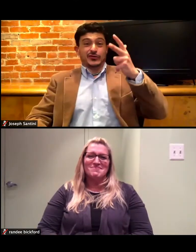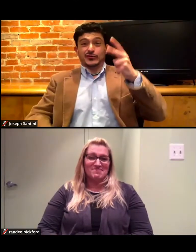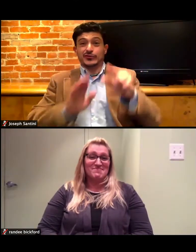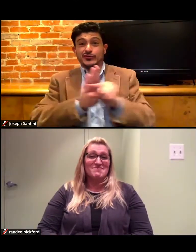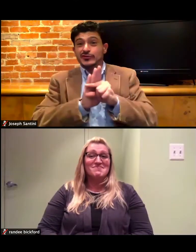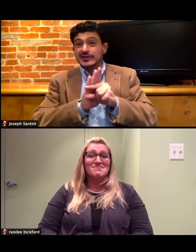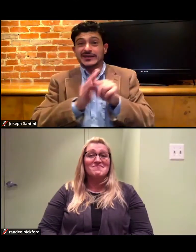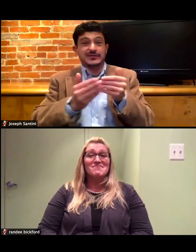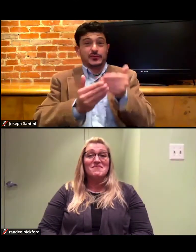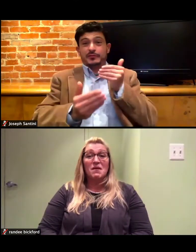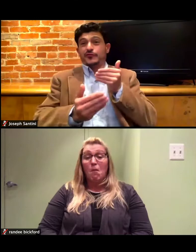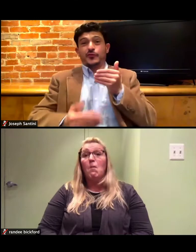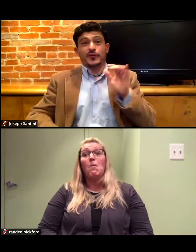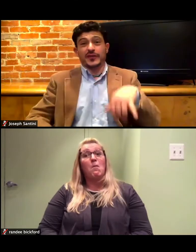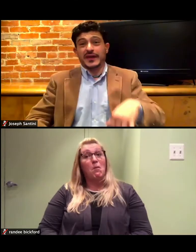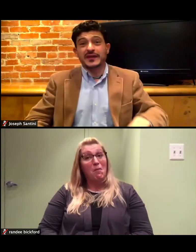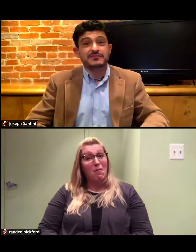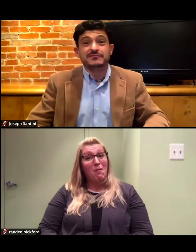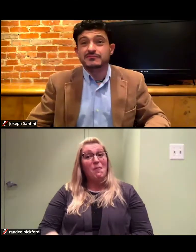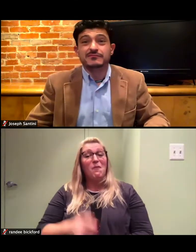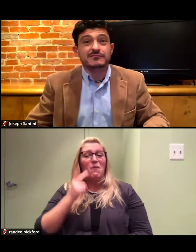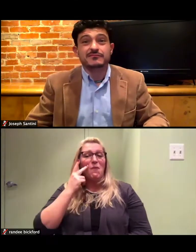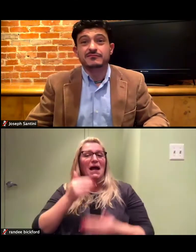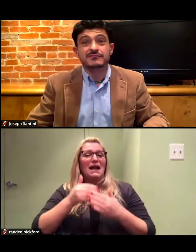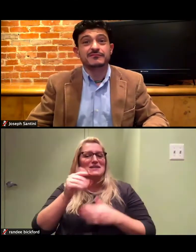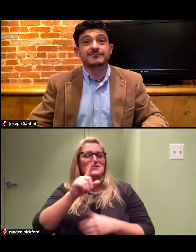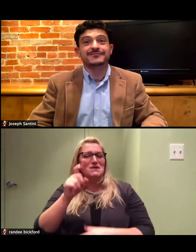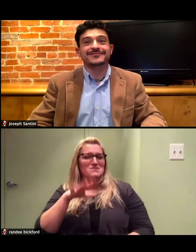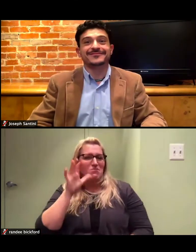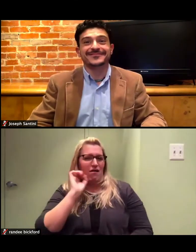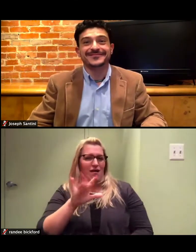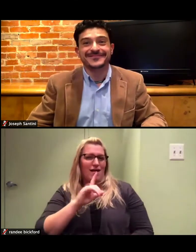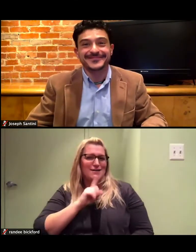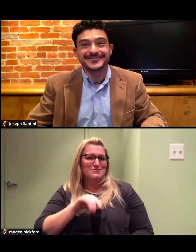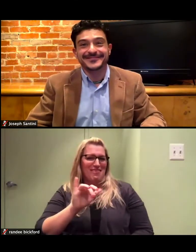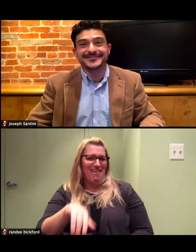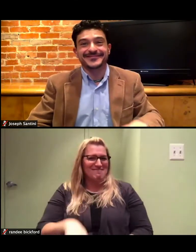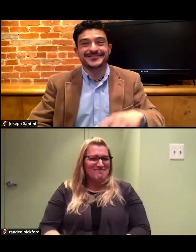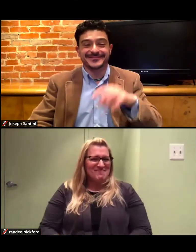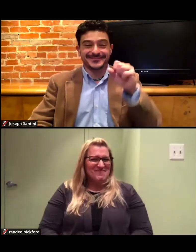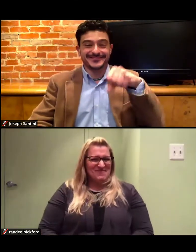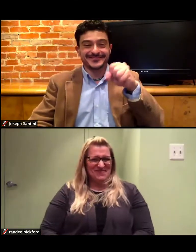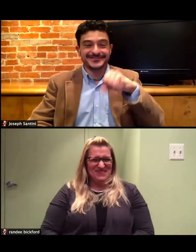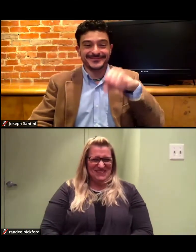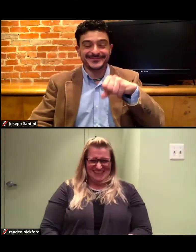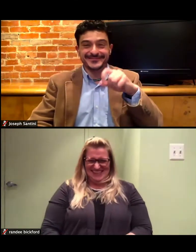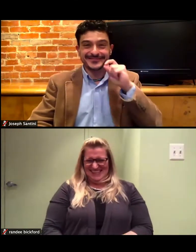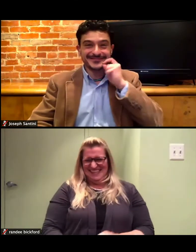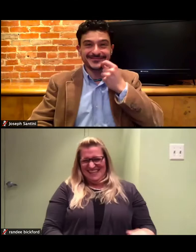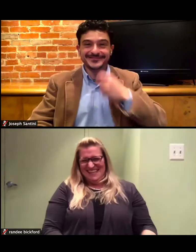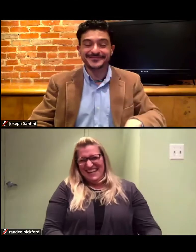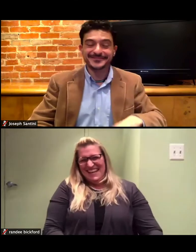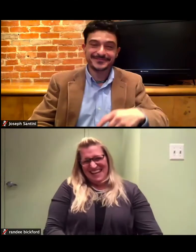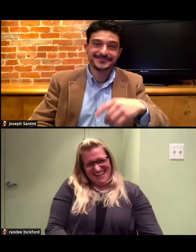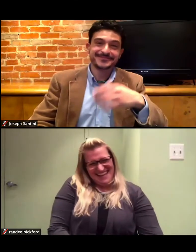Oh, I feel early maybe third grade or before? Well, that's the question. Well, I answer.